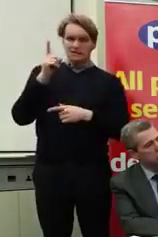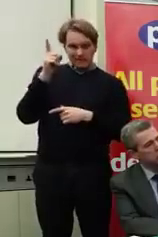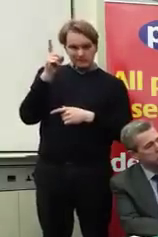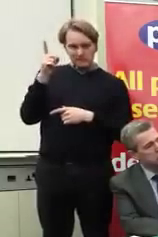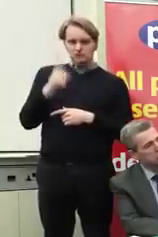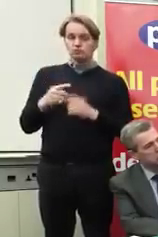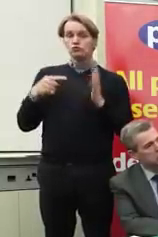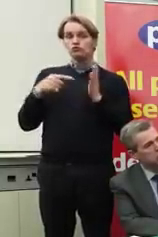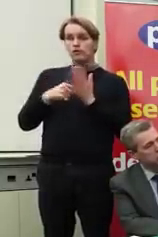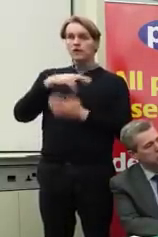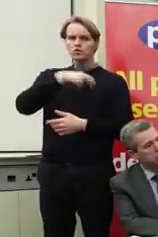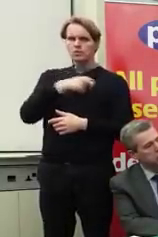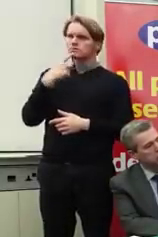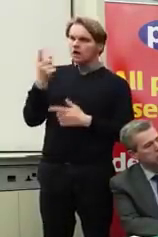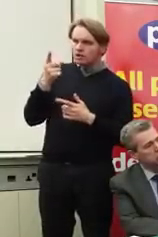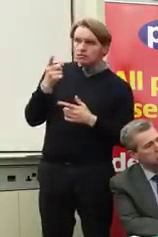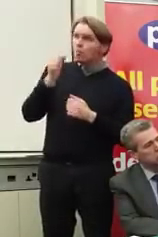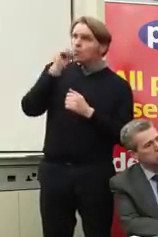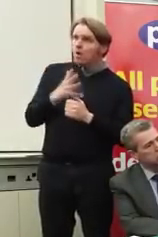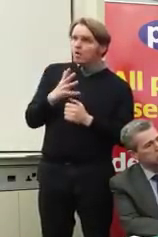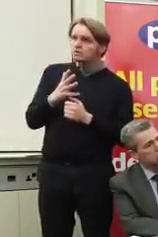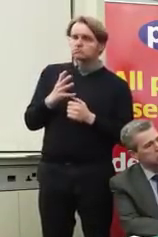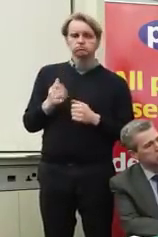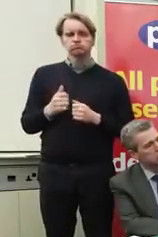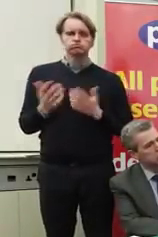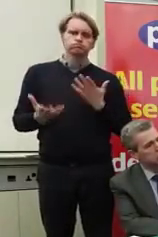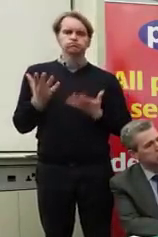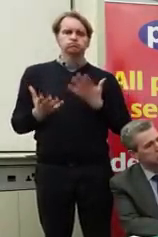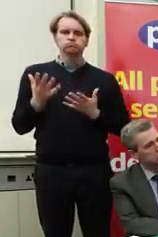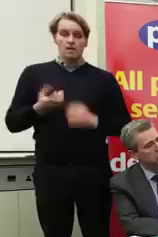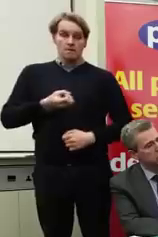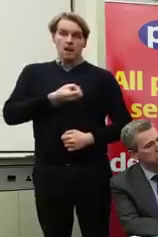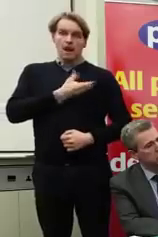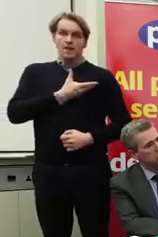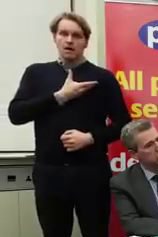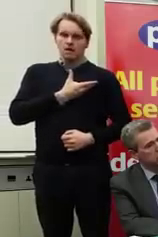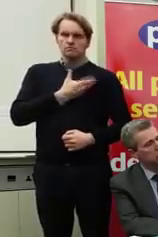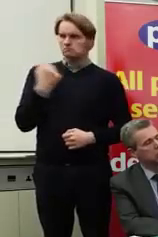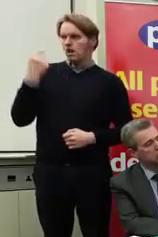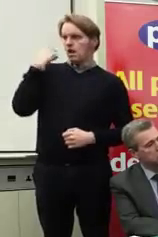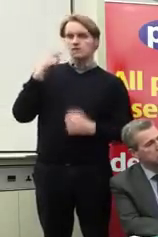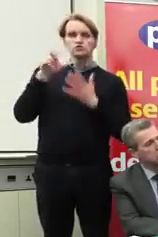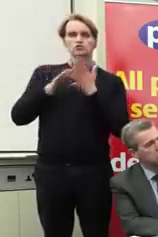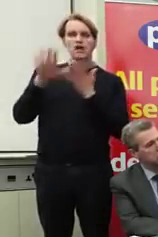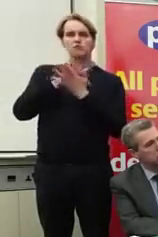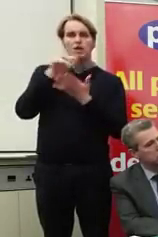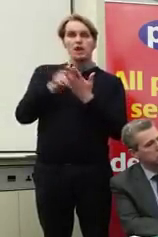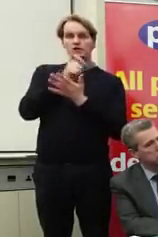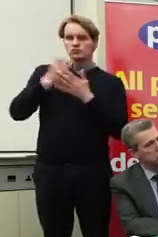union campaigning and also have to say the shock we gave them, the Labour Party gave them, in the last general election too. So we've got turned that scrap of the